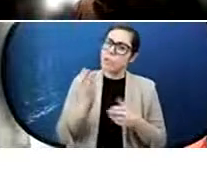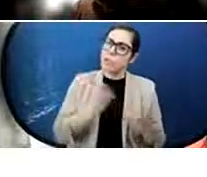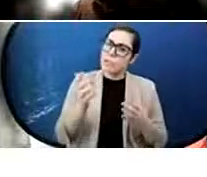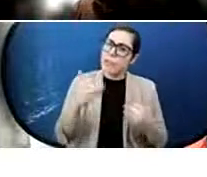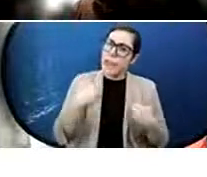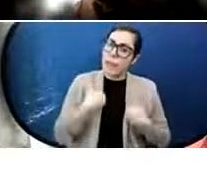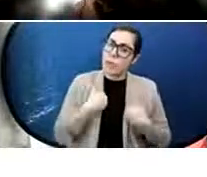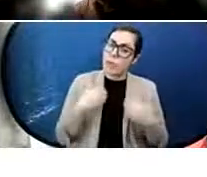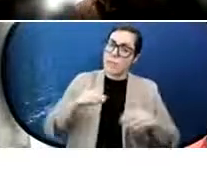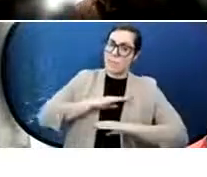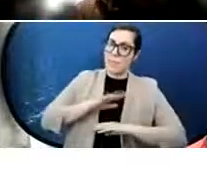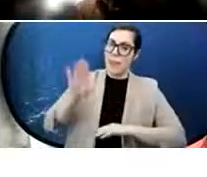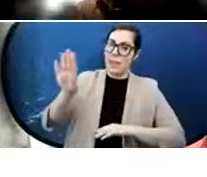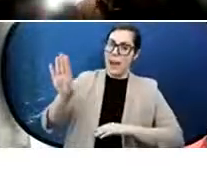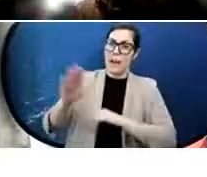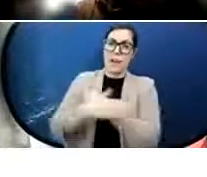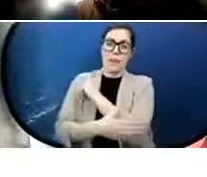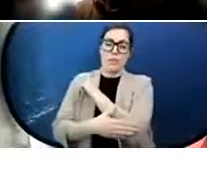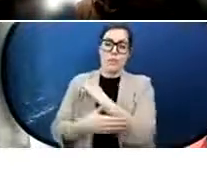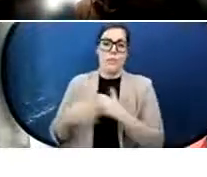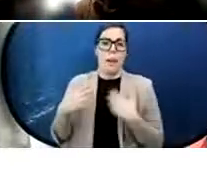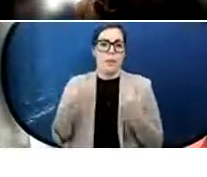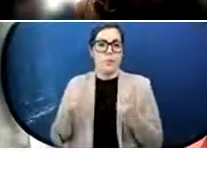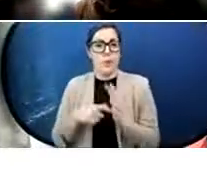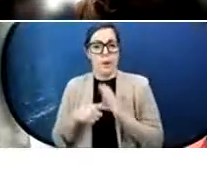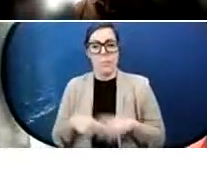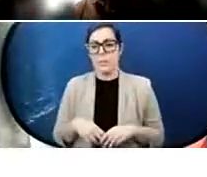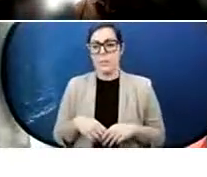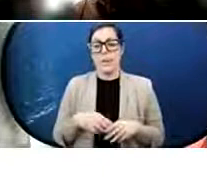making sure you have all the documentation so you can bring medications with you or making